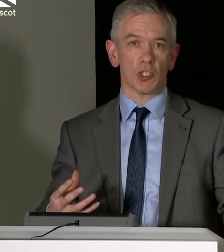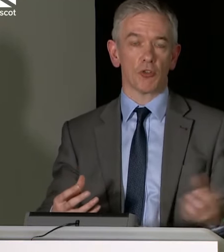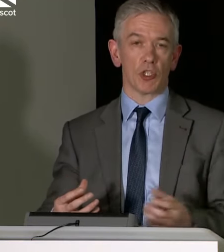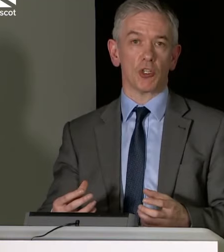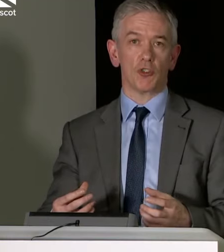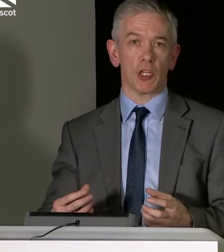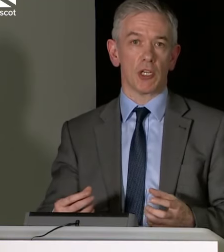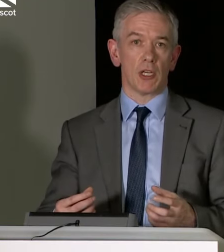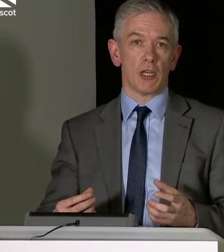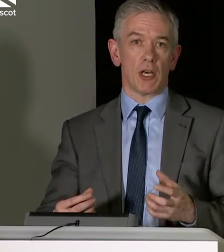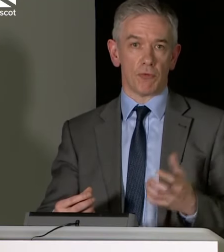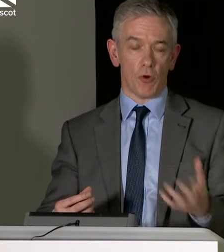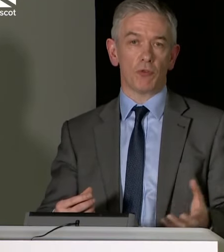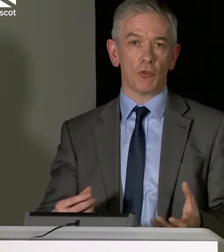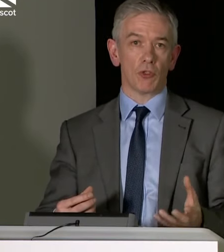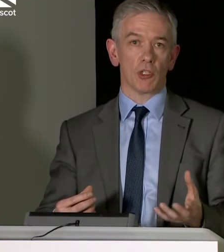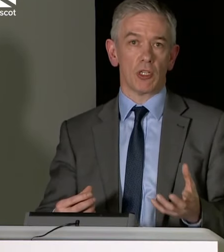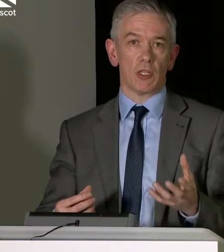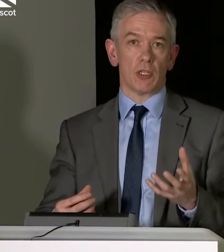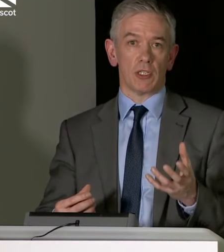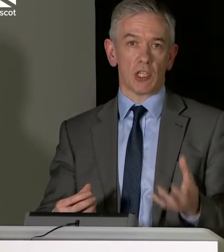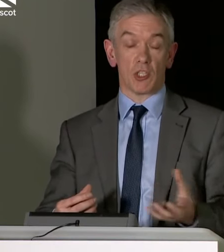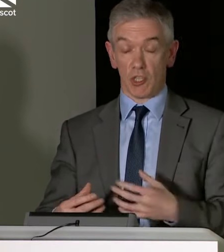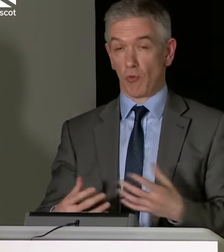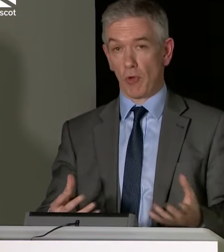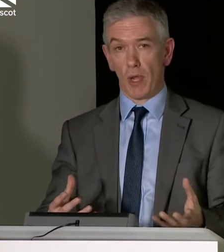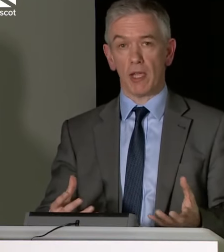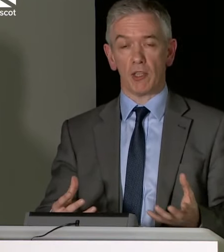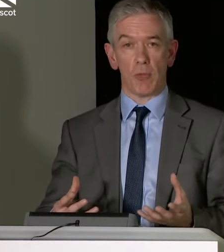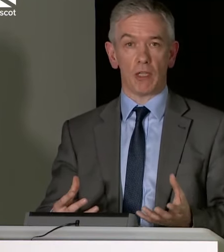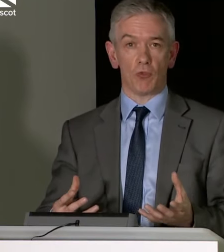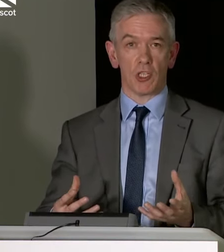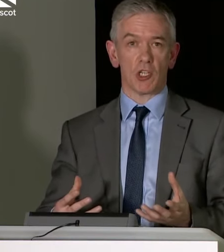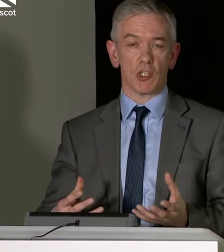across the country are involved in those decisions in the right way, they are making those decisions